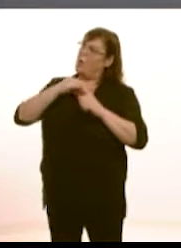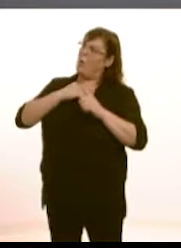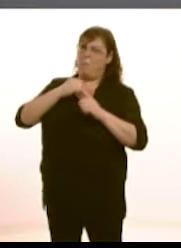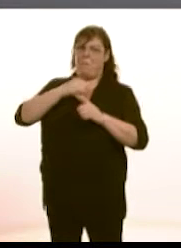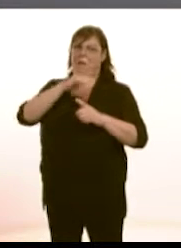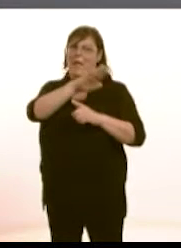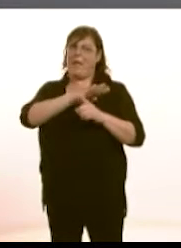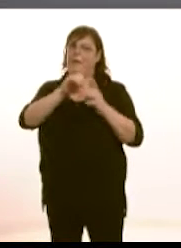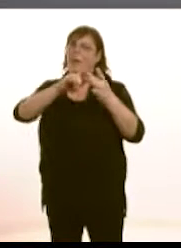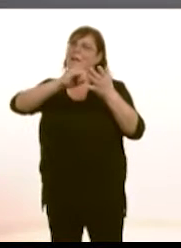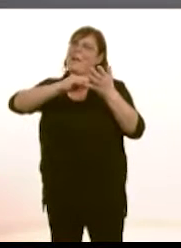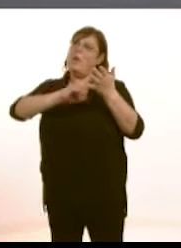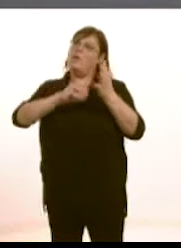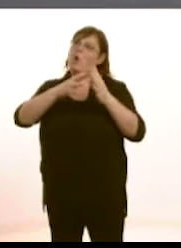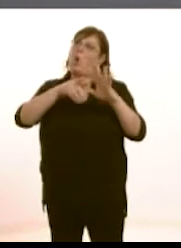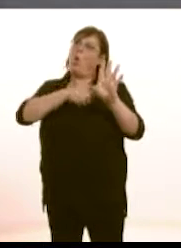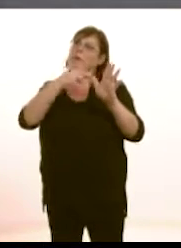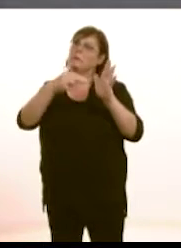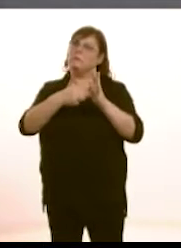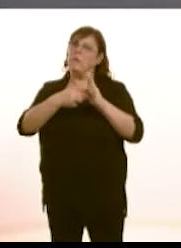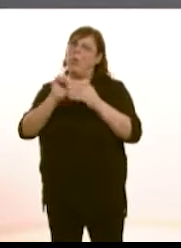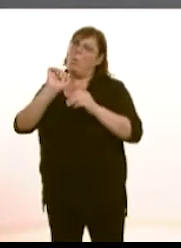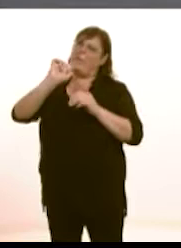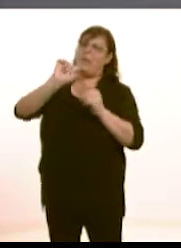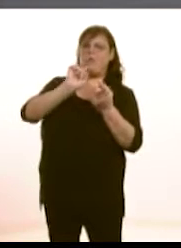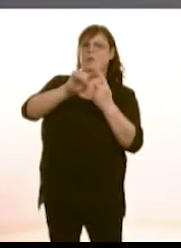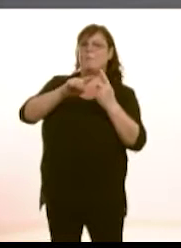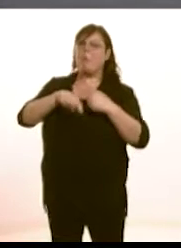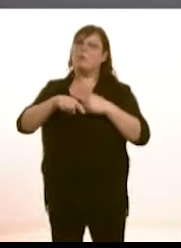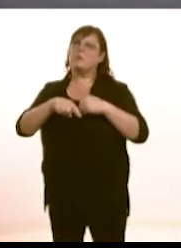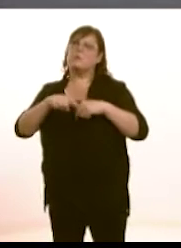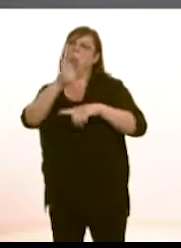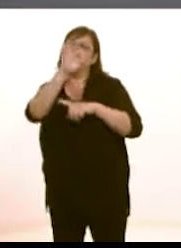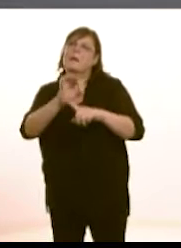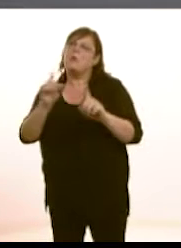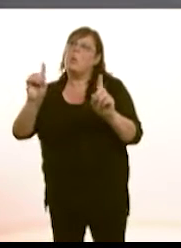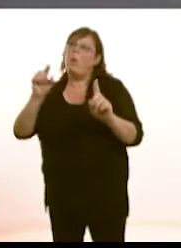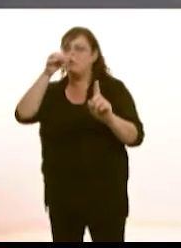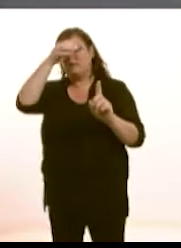of Islwyn since the introduction of the clinical response model pilot last October, and indeed,